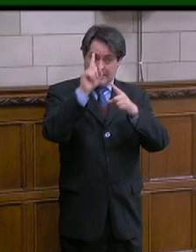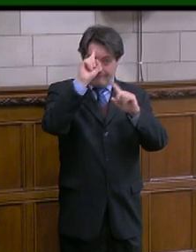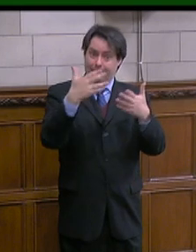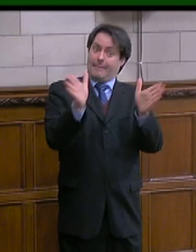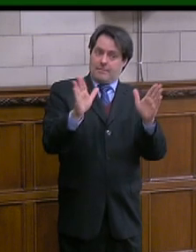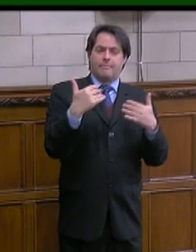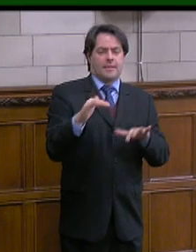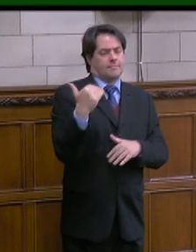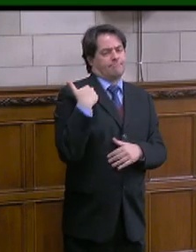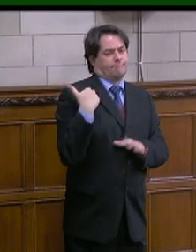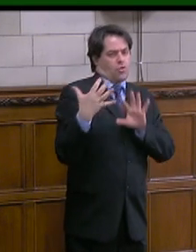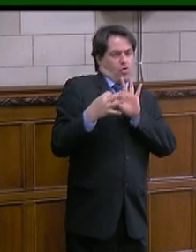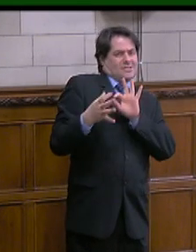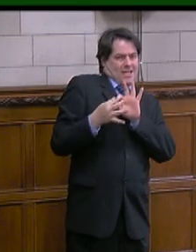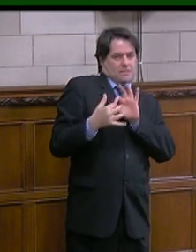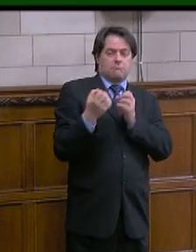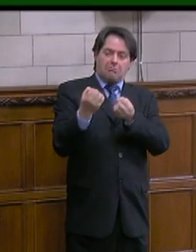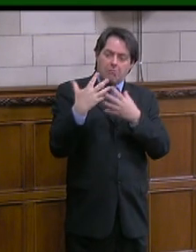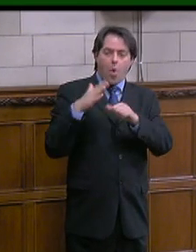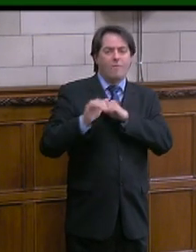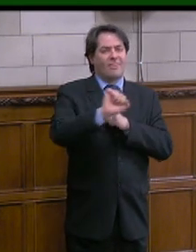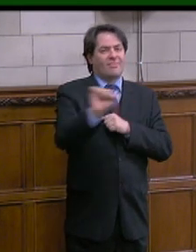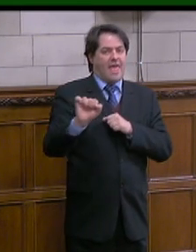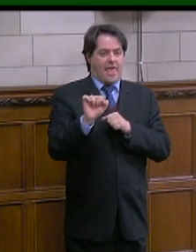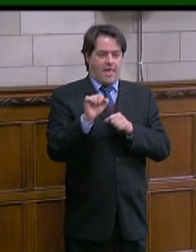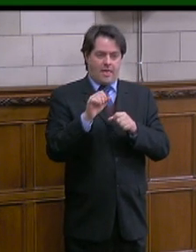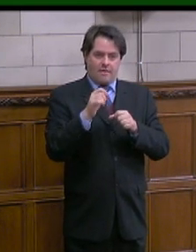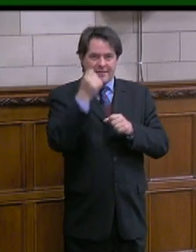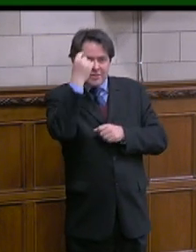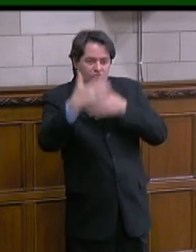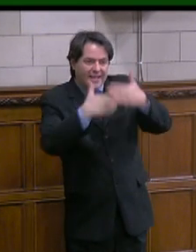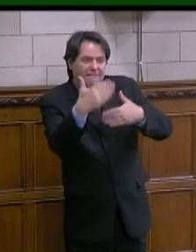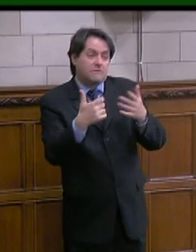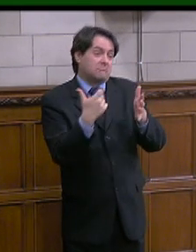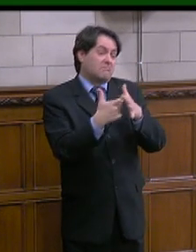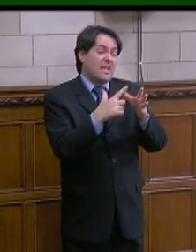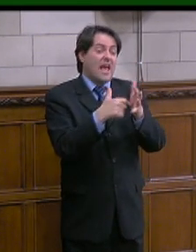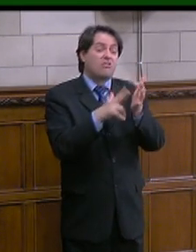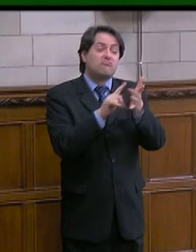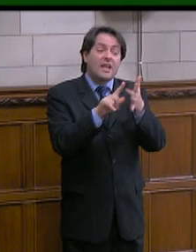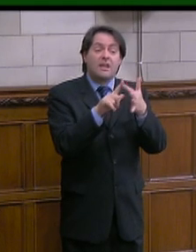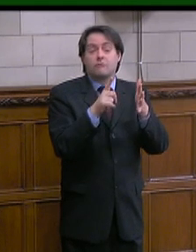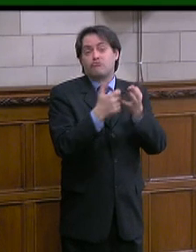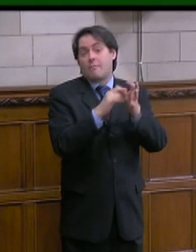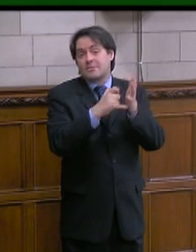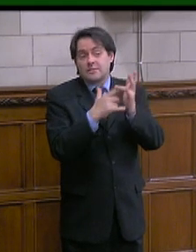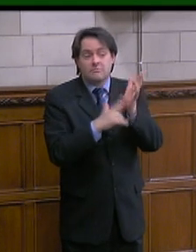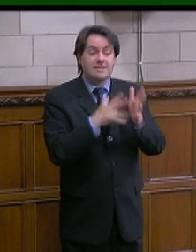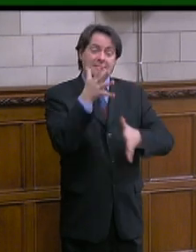me to tell me about the work they are doing. They include Kathy Robinson, who runs Signs for Success, which teaches very young children